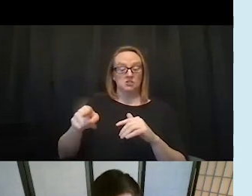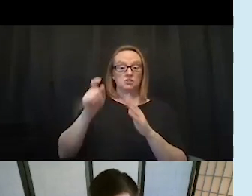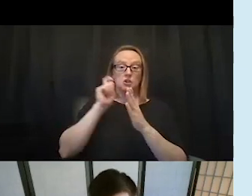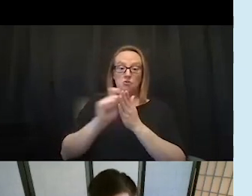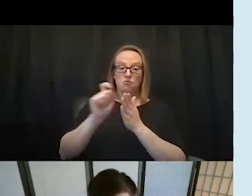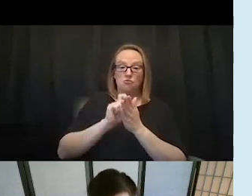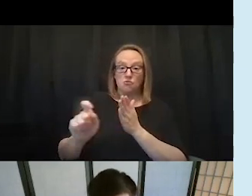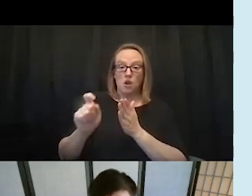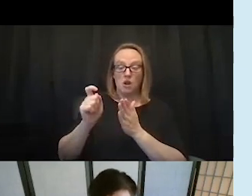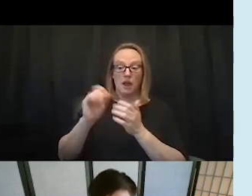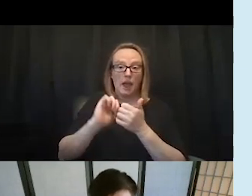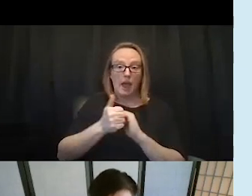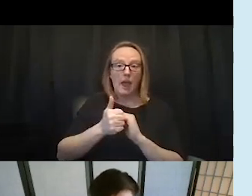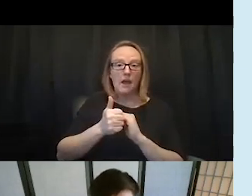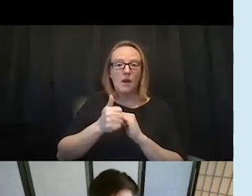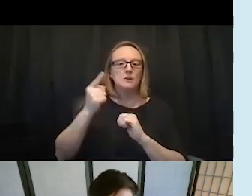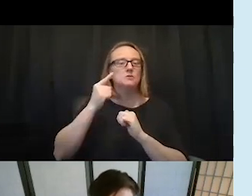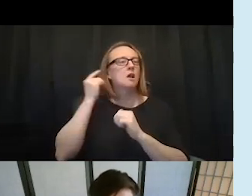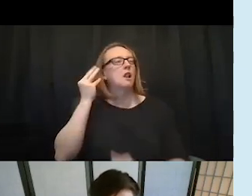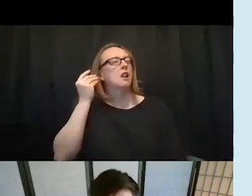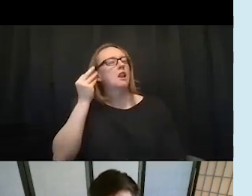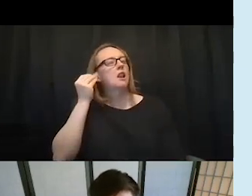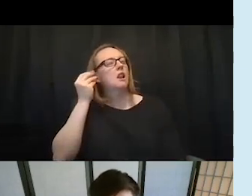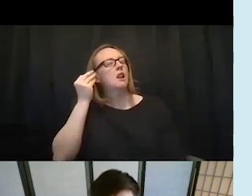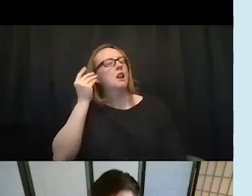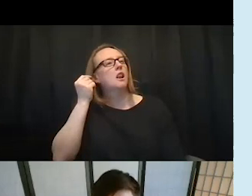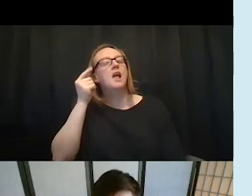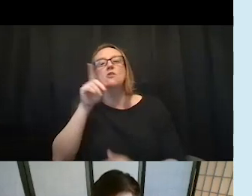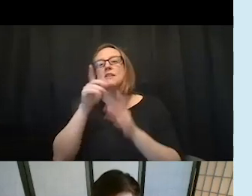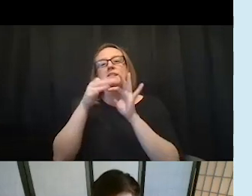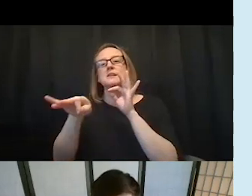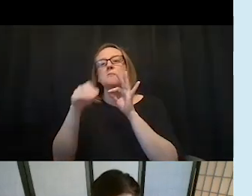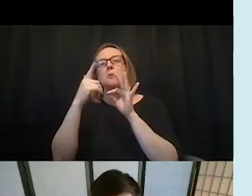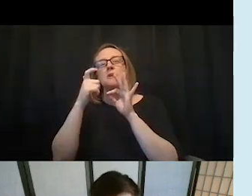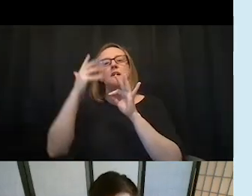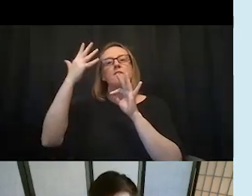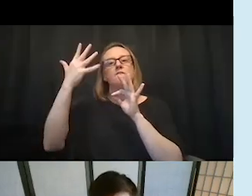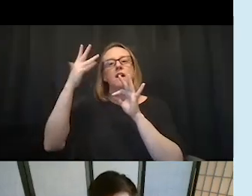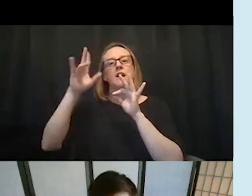them in her mind because they were just Haikus so they were the five-seven-five syllables and